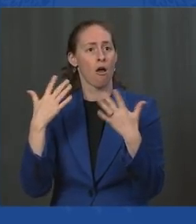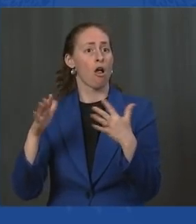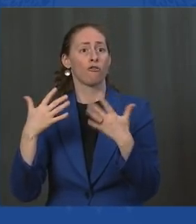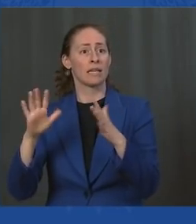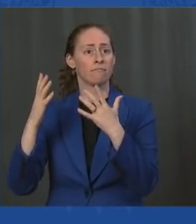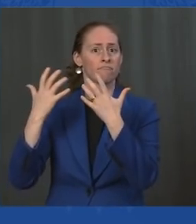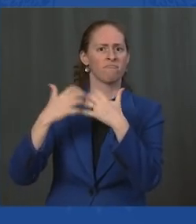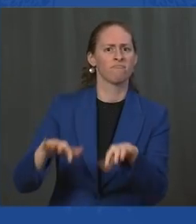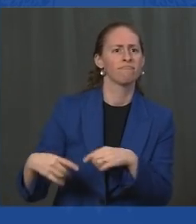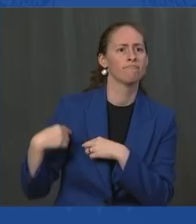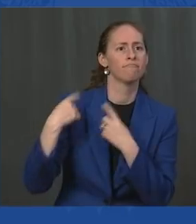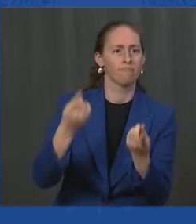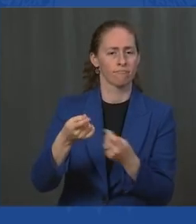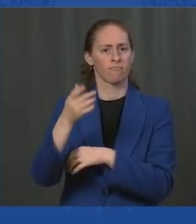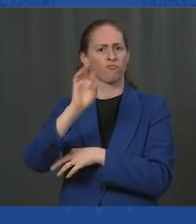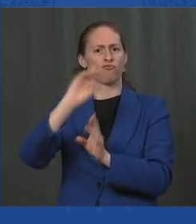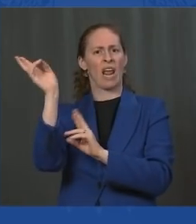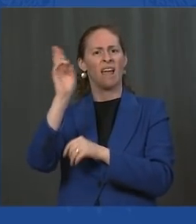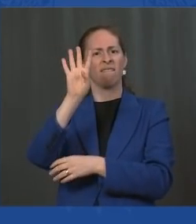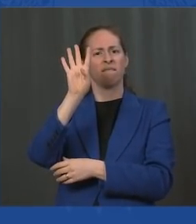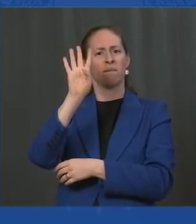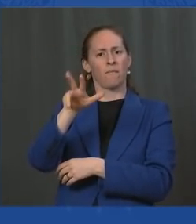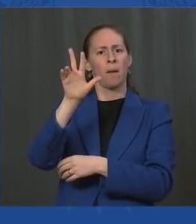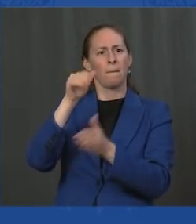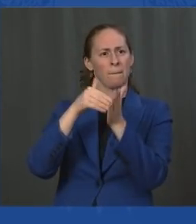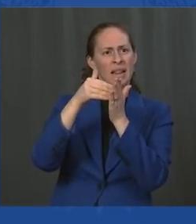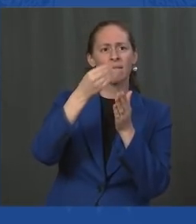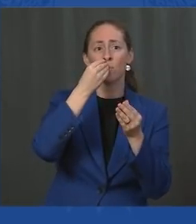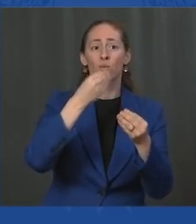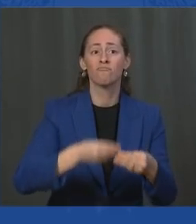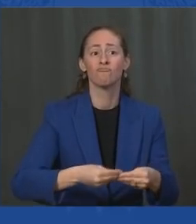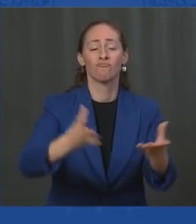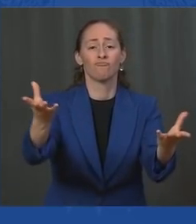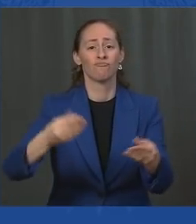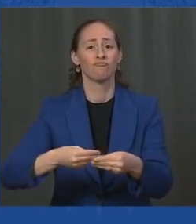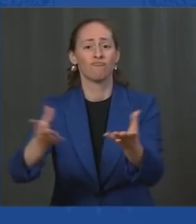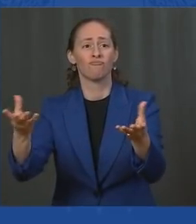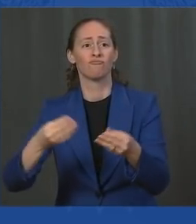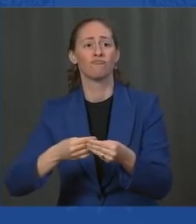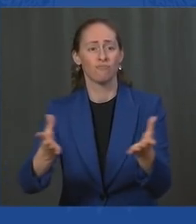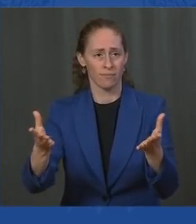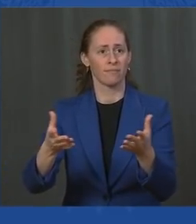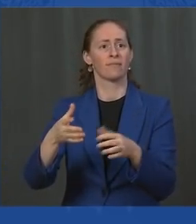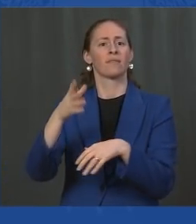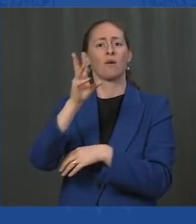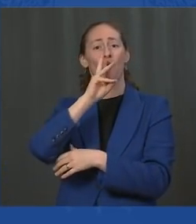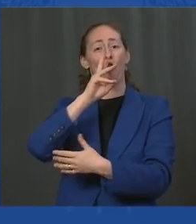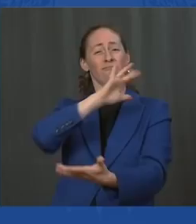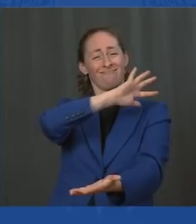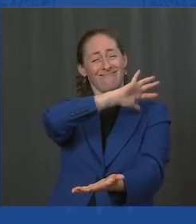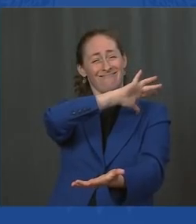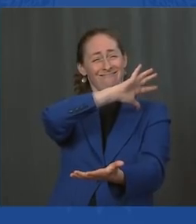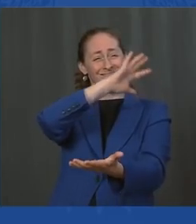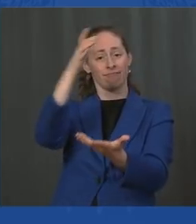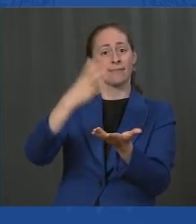and more than 3 million liters of water, and other critical resources in the region before it hit. We deplored [sic] more --